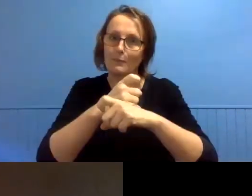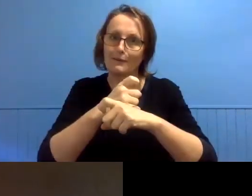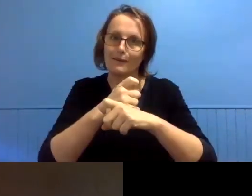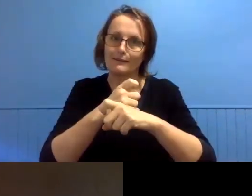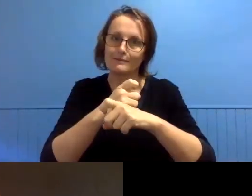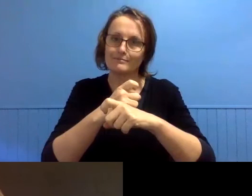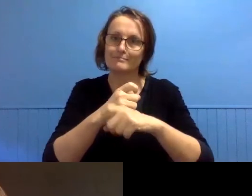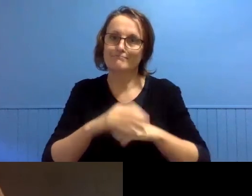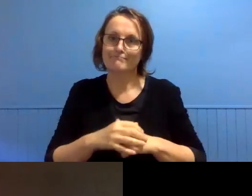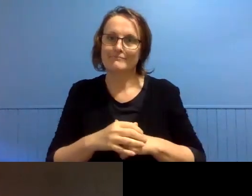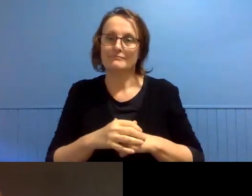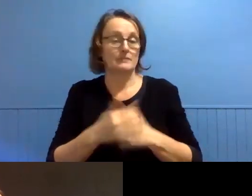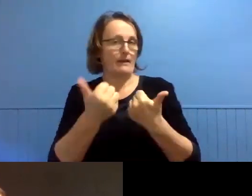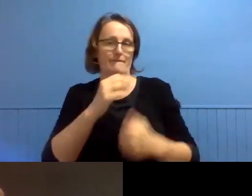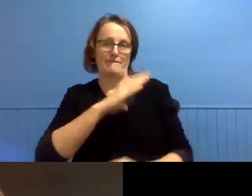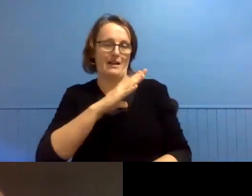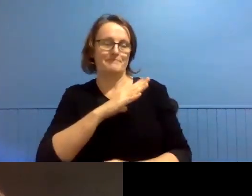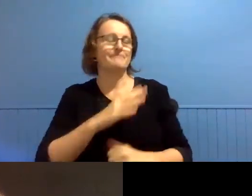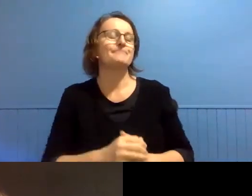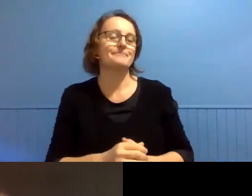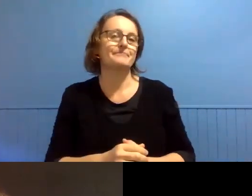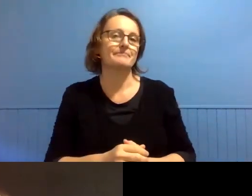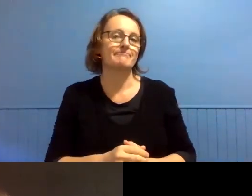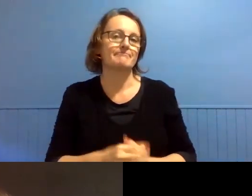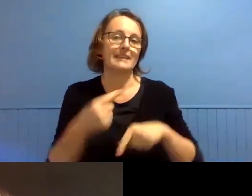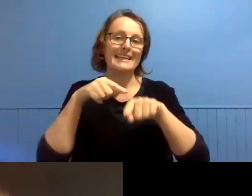I think it's dependent on what software you're streaming